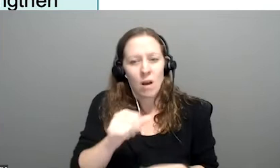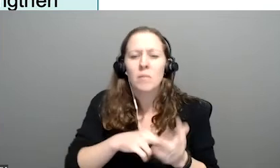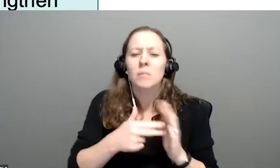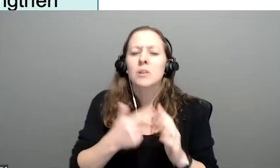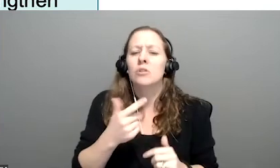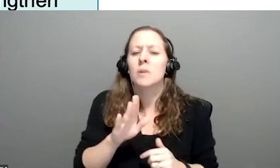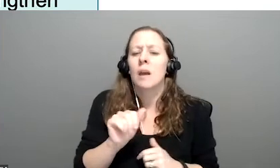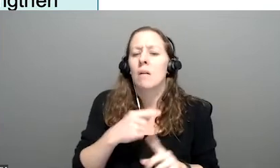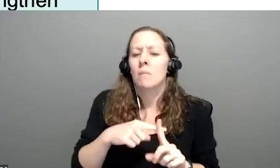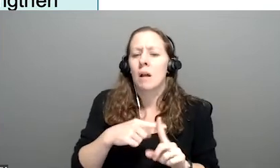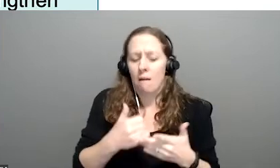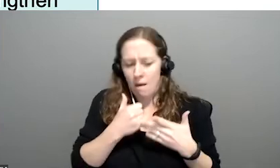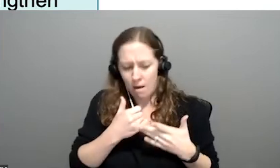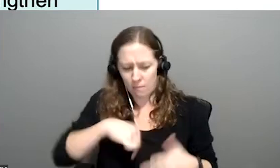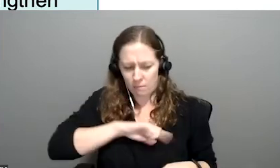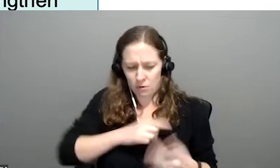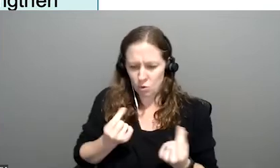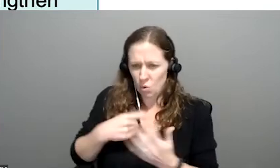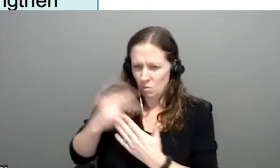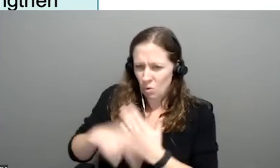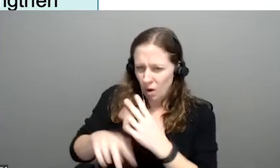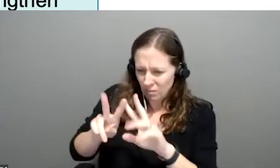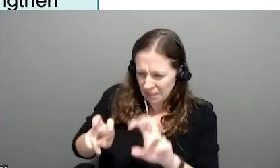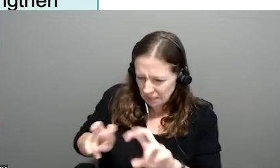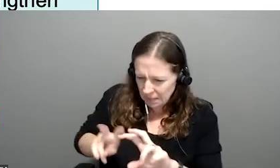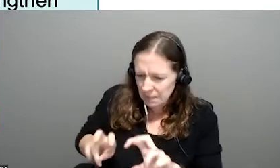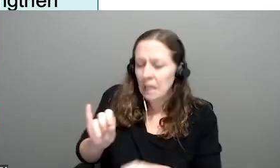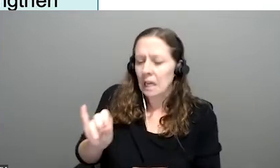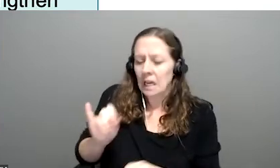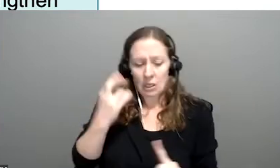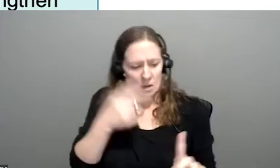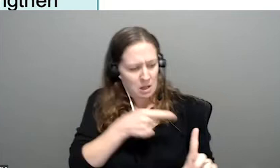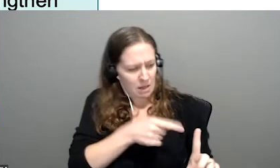impacts of our programs and identify how each group is affected by the policy differently.